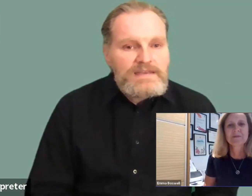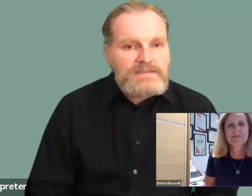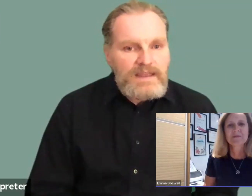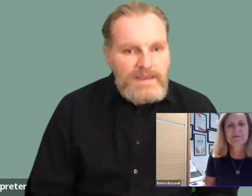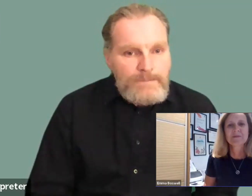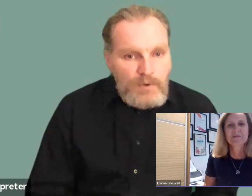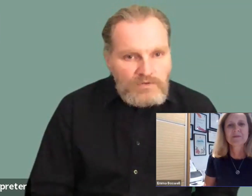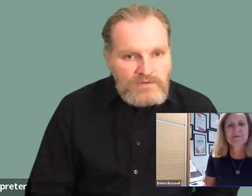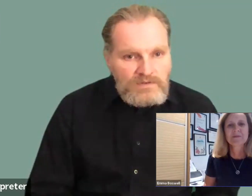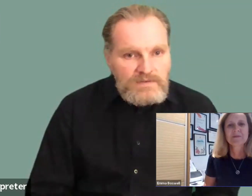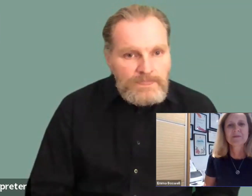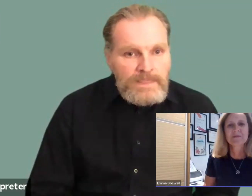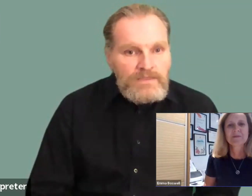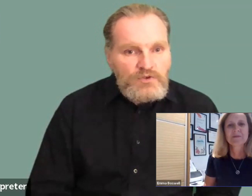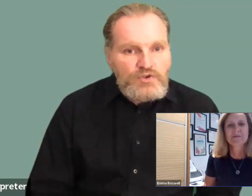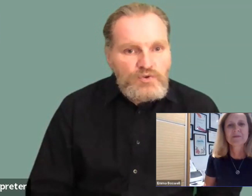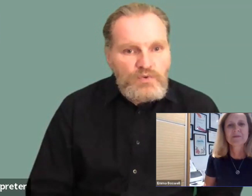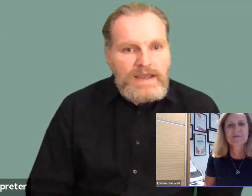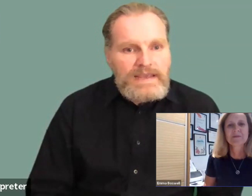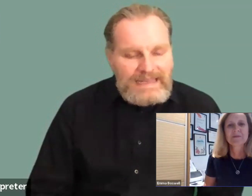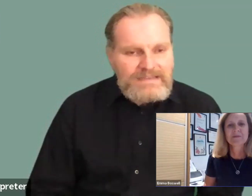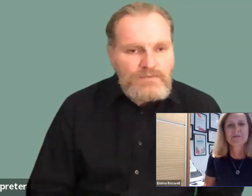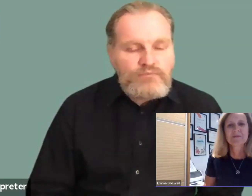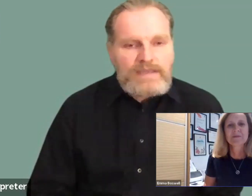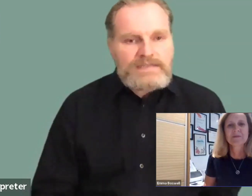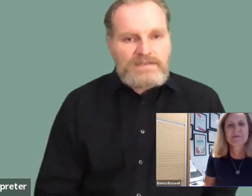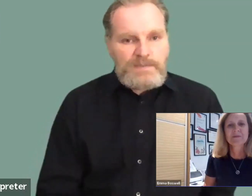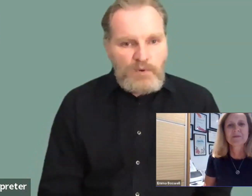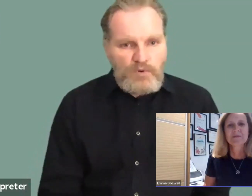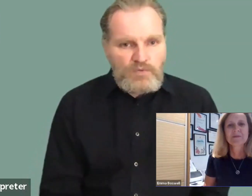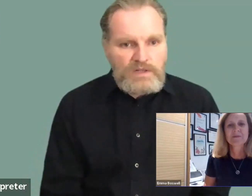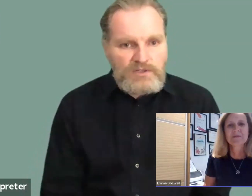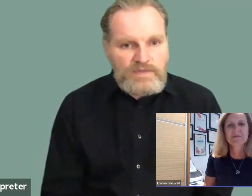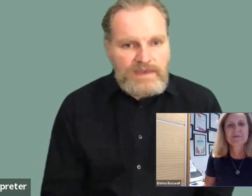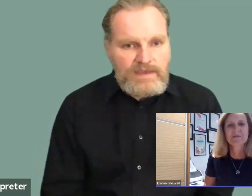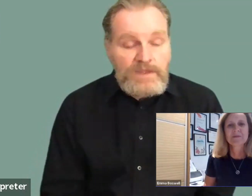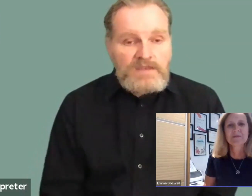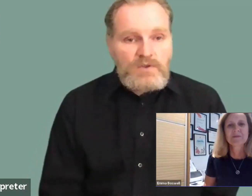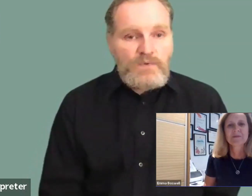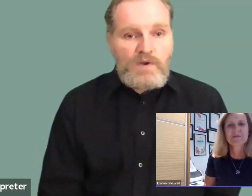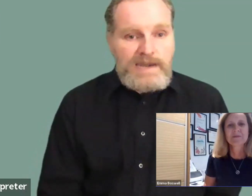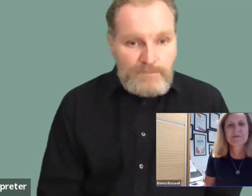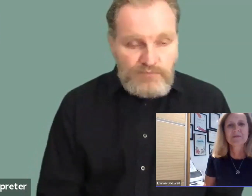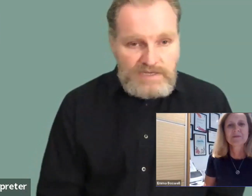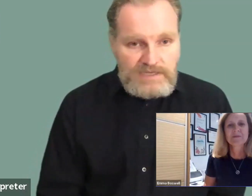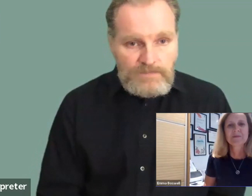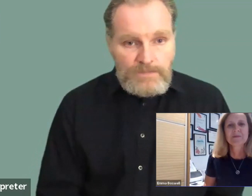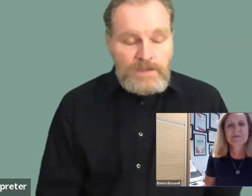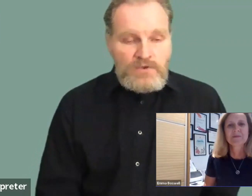it's important that you get the right support whilst you're there. So, if you're a lip reader,